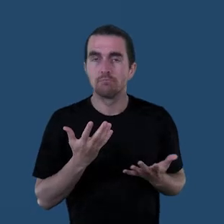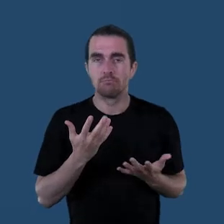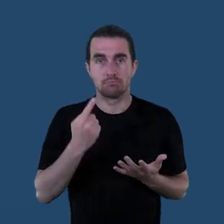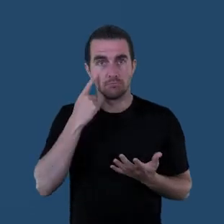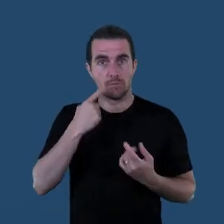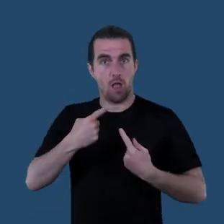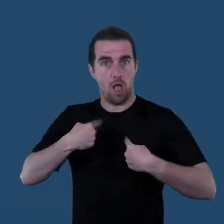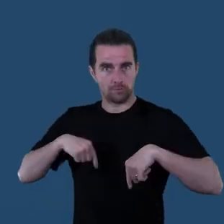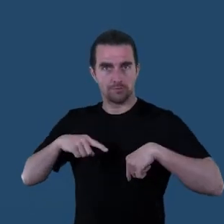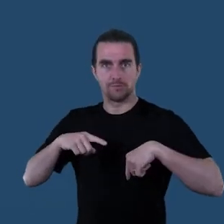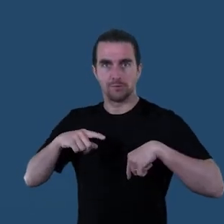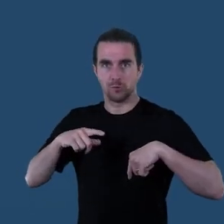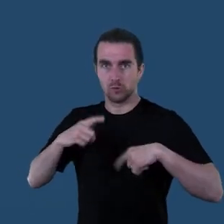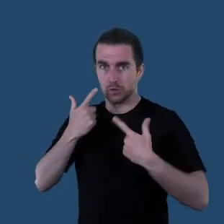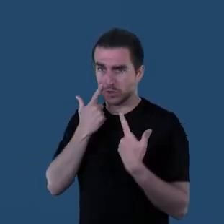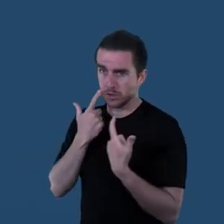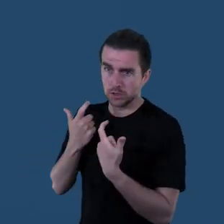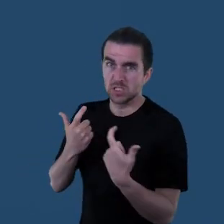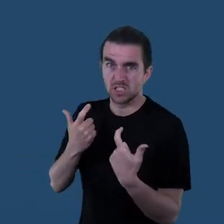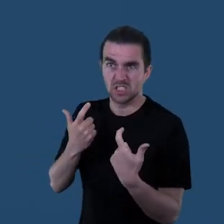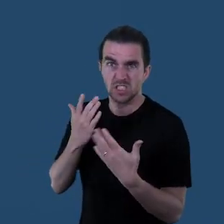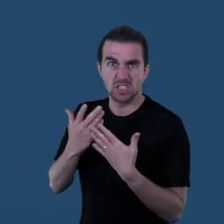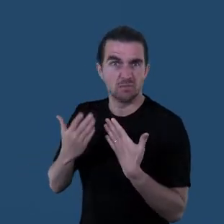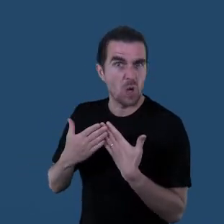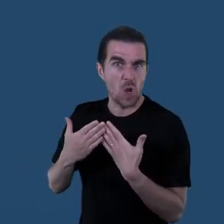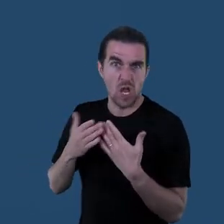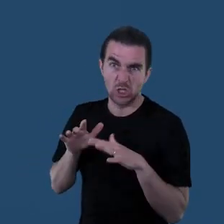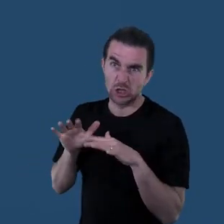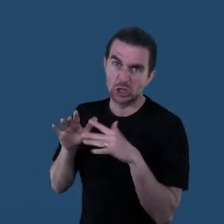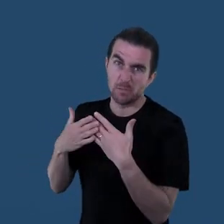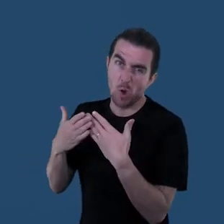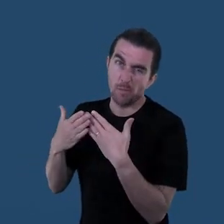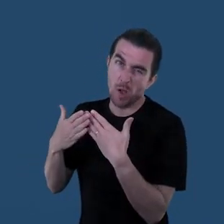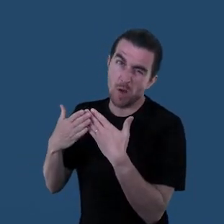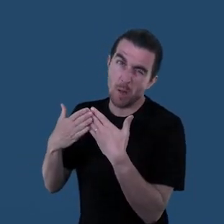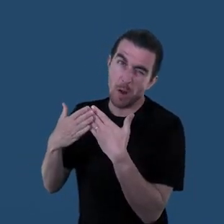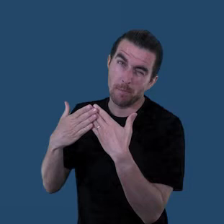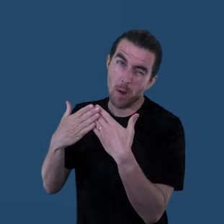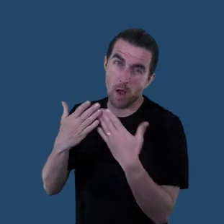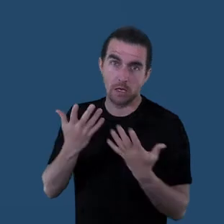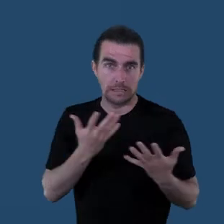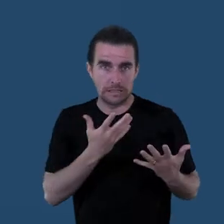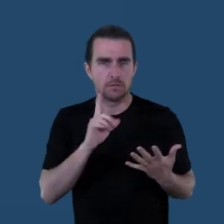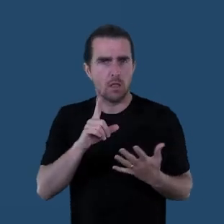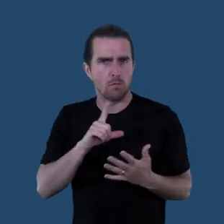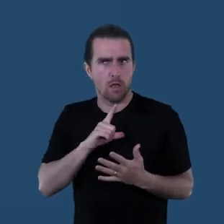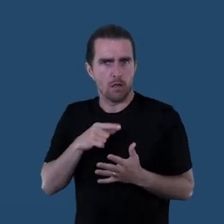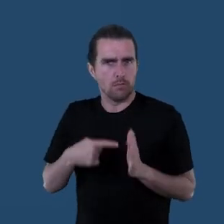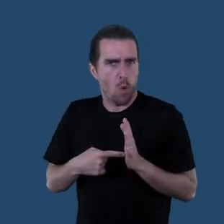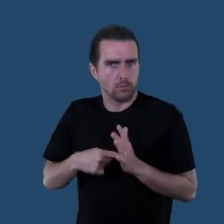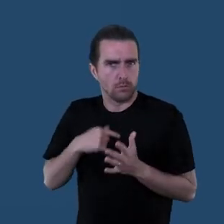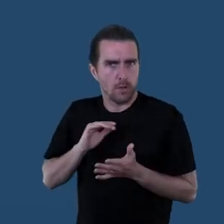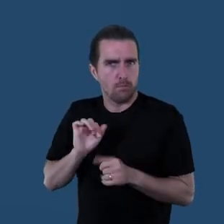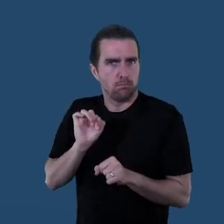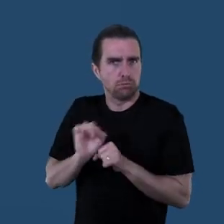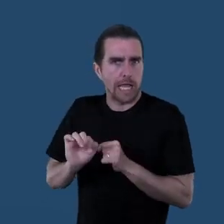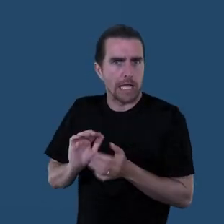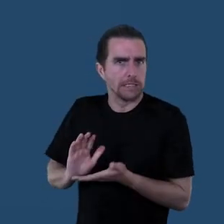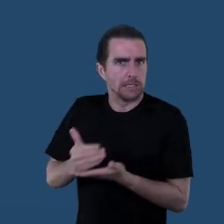there's probably more for us to discover than we realize. Which is, again, why we need to protect it as well. Lovely, there's so many questions coming, guys.